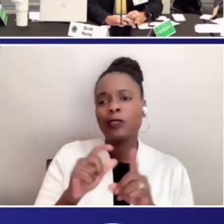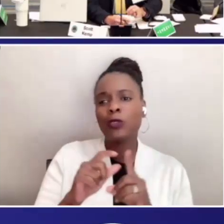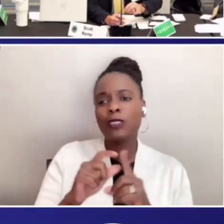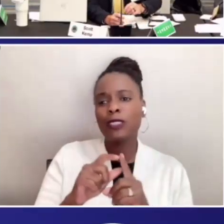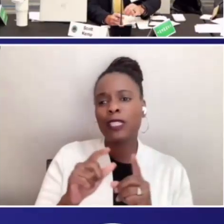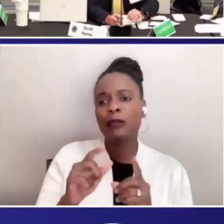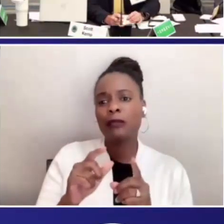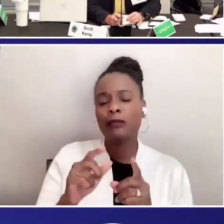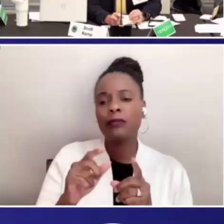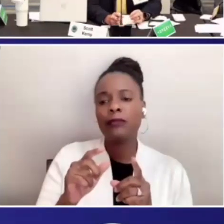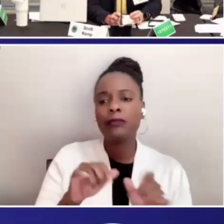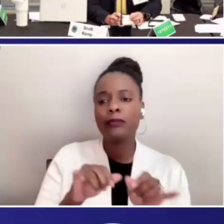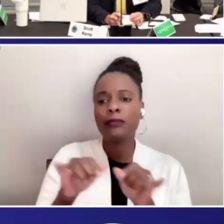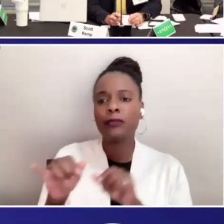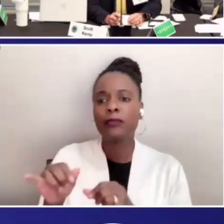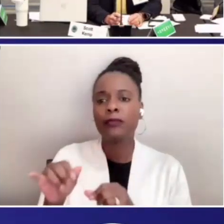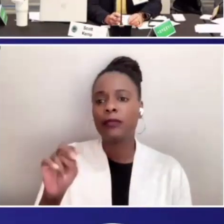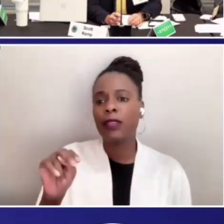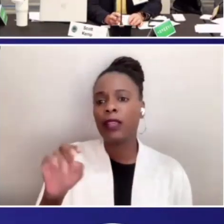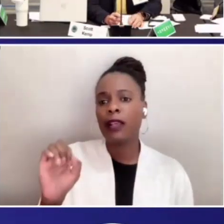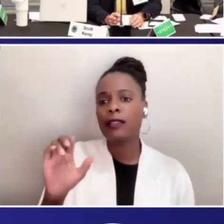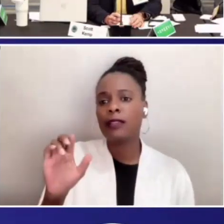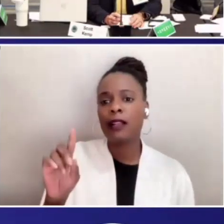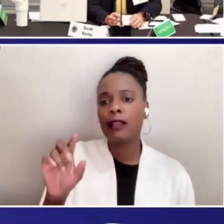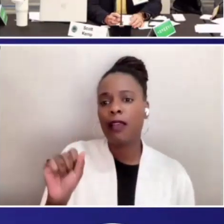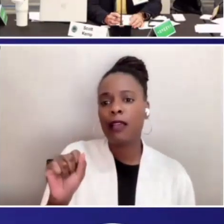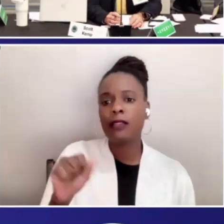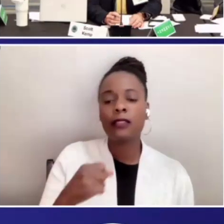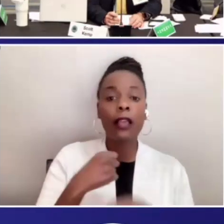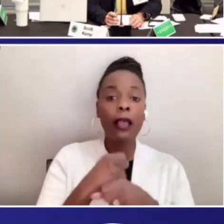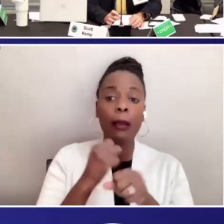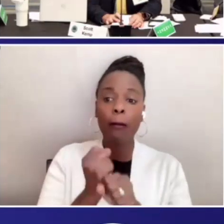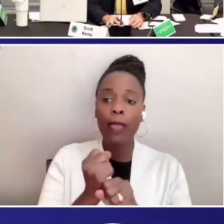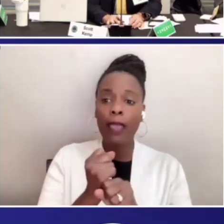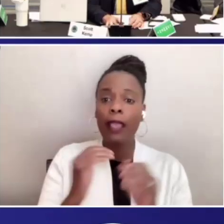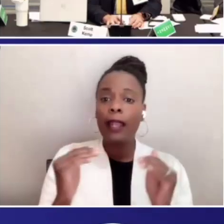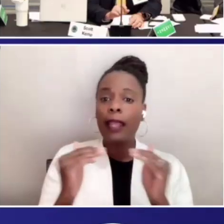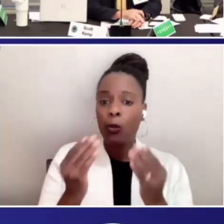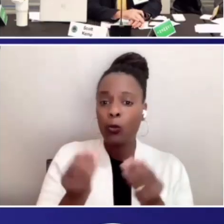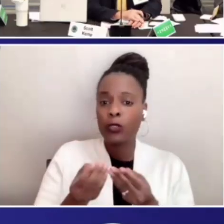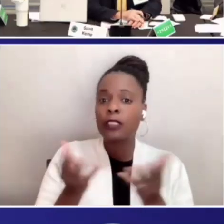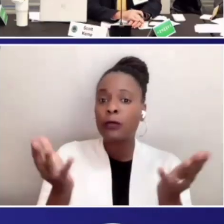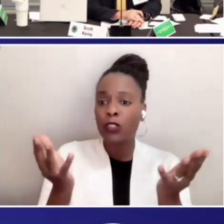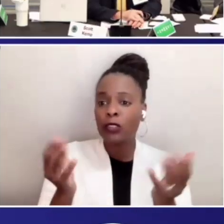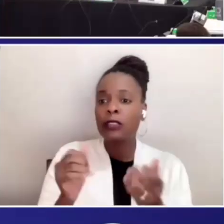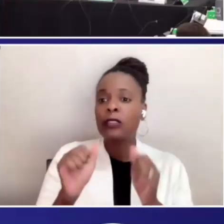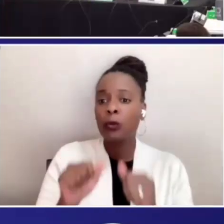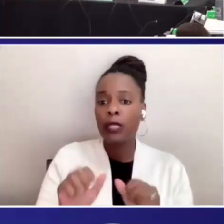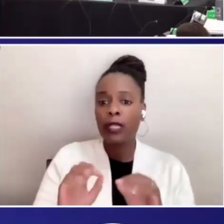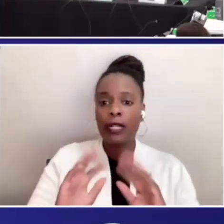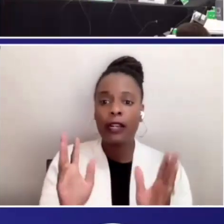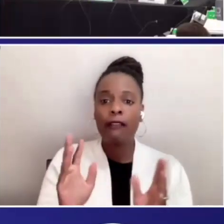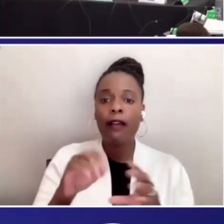It equals dispersed, we could clarify that in the NPMR to make sure that that's specified and clearly understood.